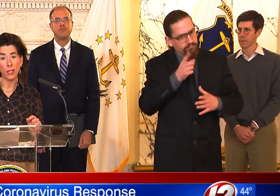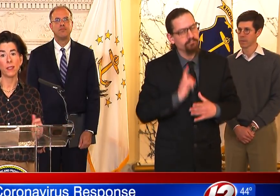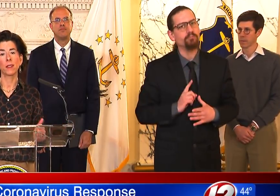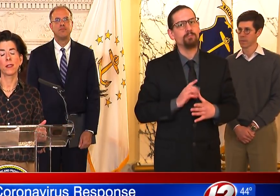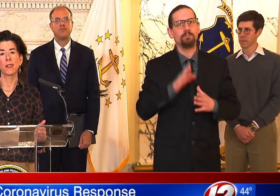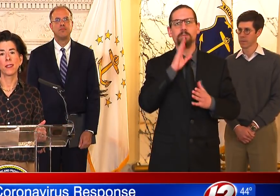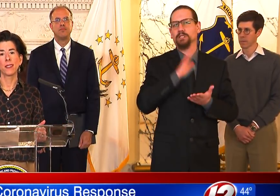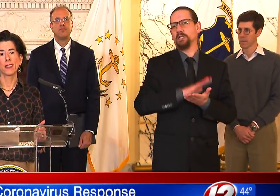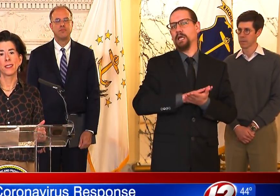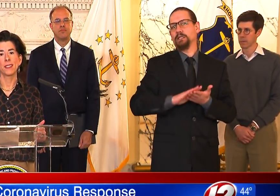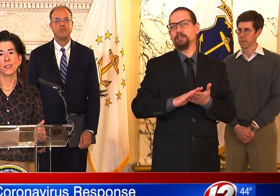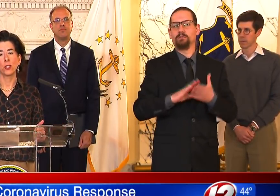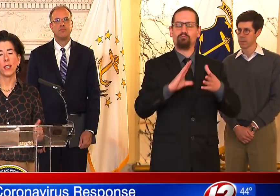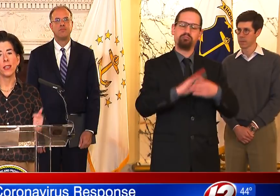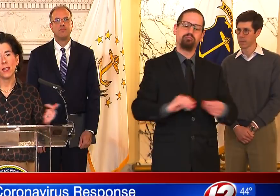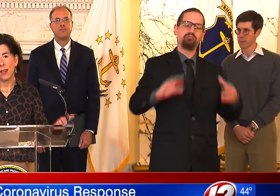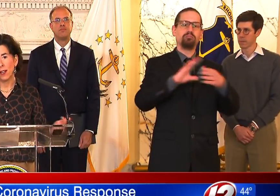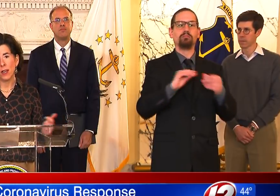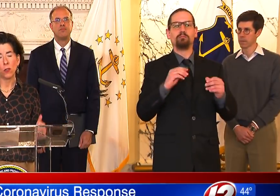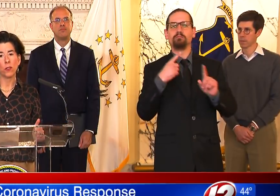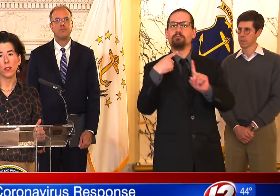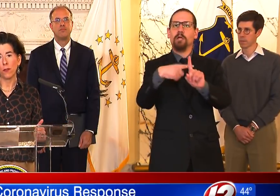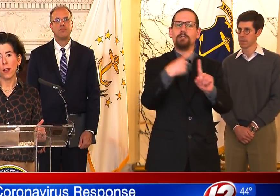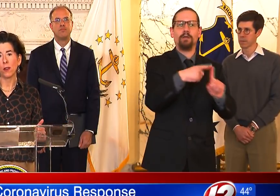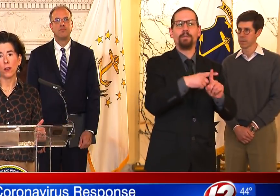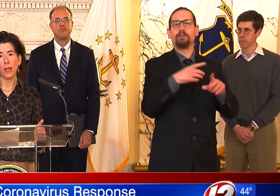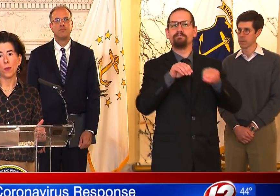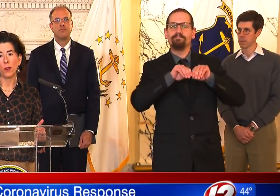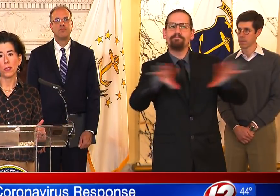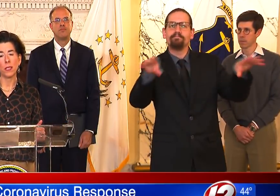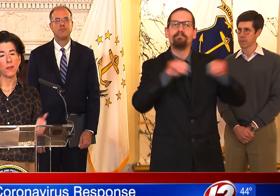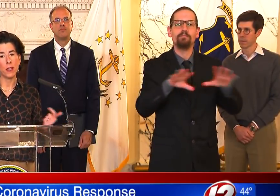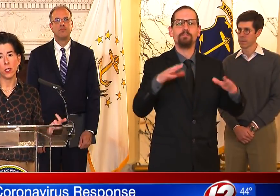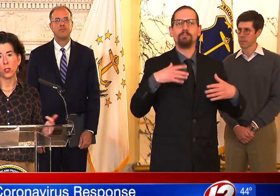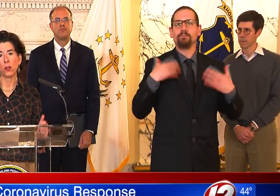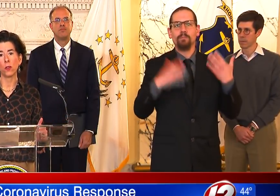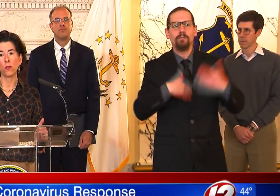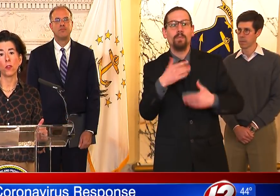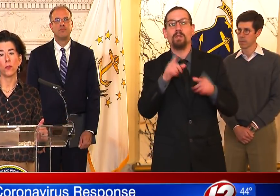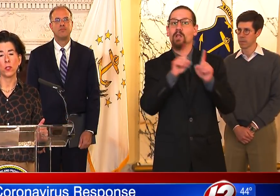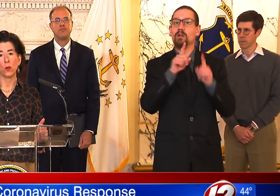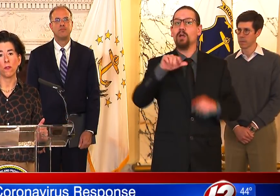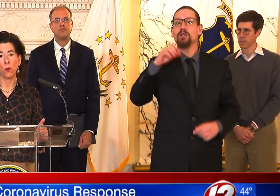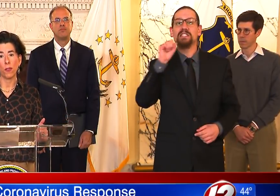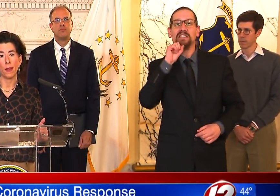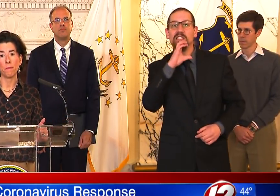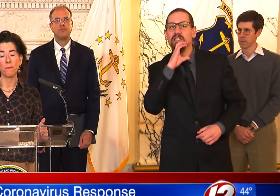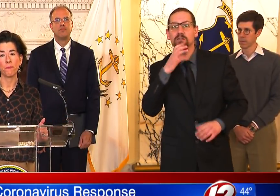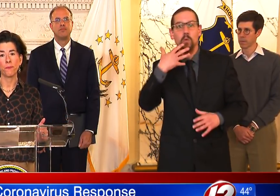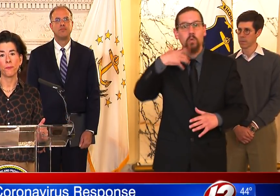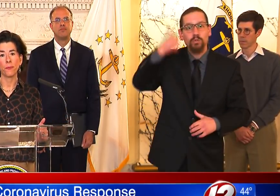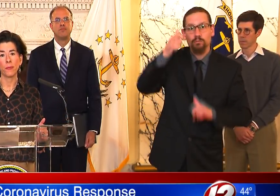YOU DO NOT SAY A MEAN WORD. CALLING A NEIGHBOR. GIVING SOMEONE A HAND.